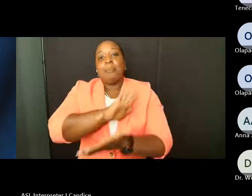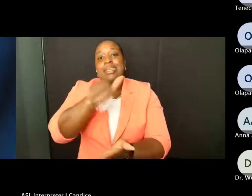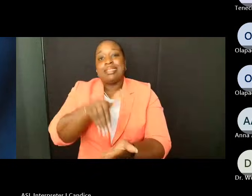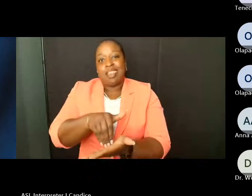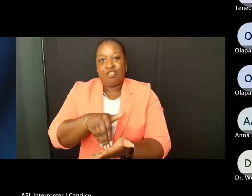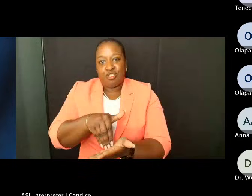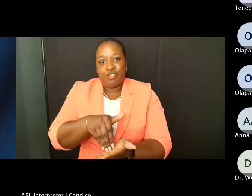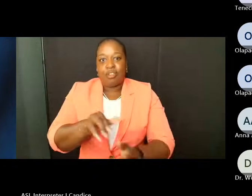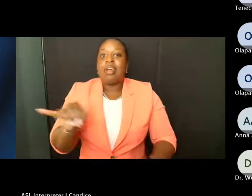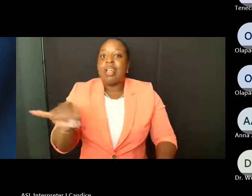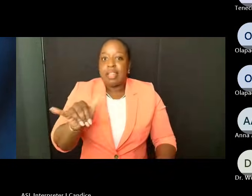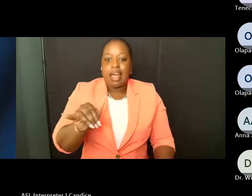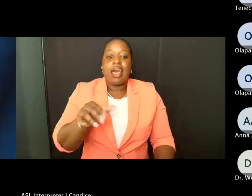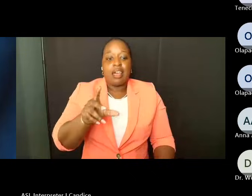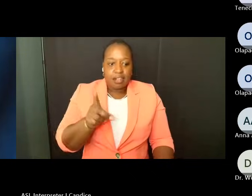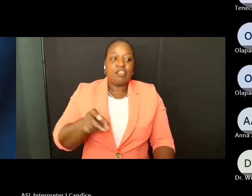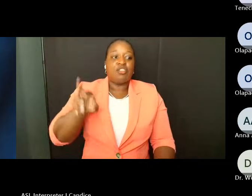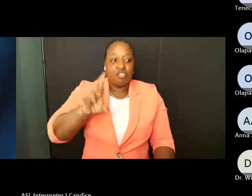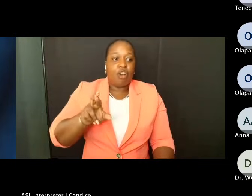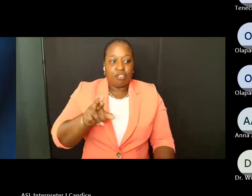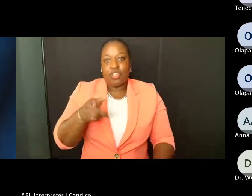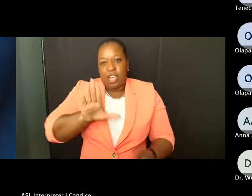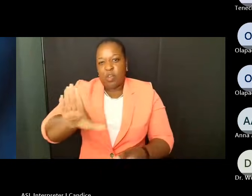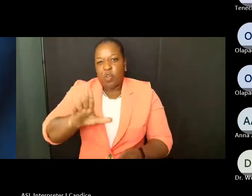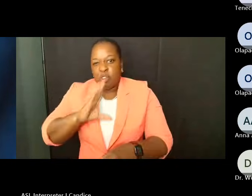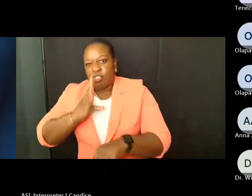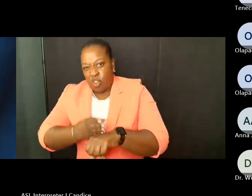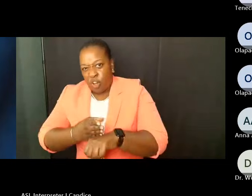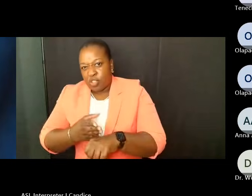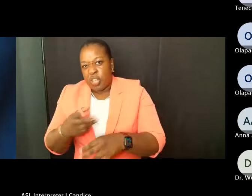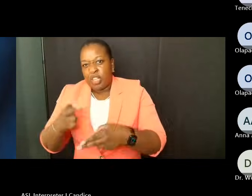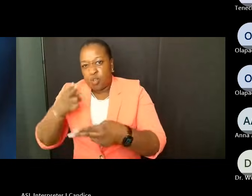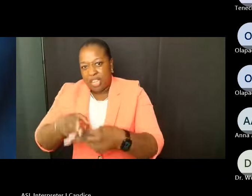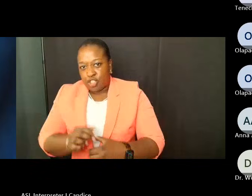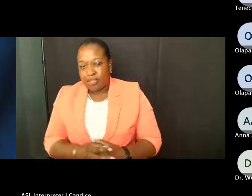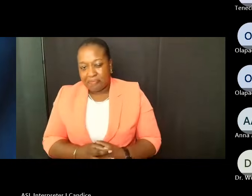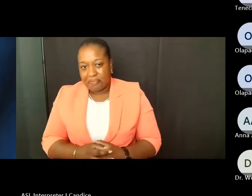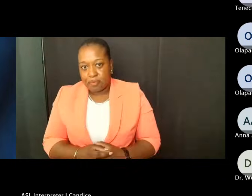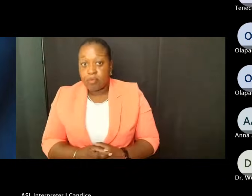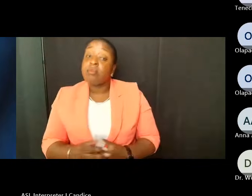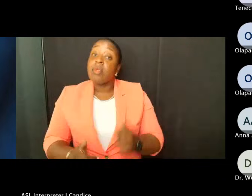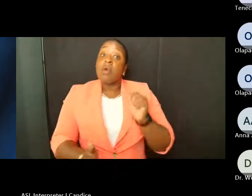Ashok Raj, like whom you mentioned multiple times. Most of the patients, adult patients,